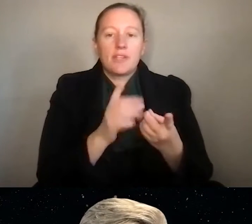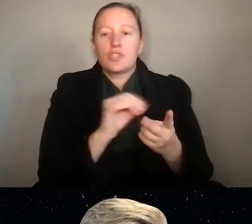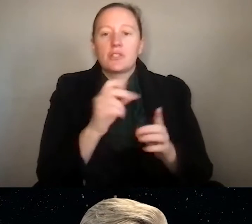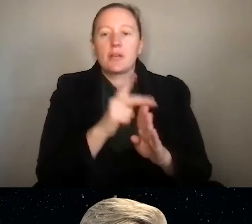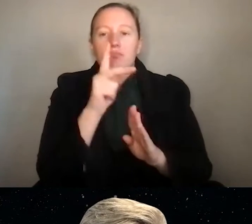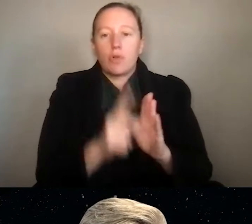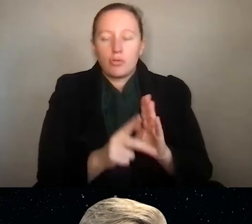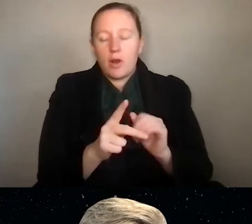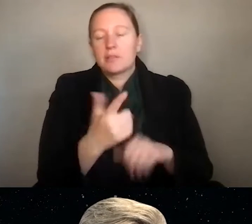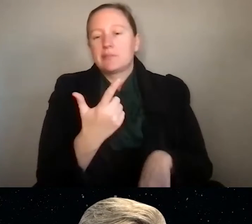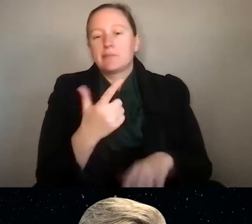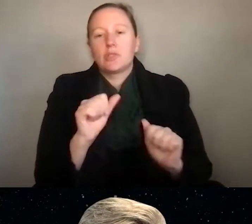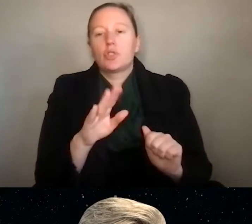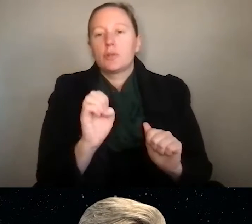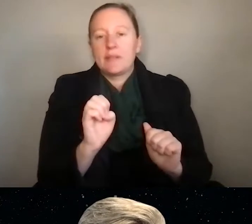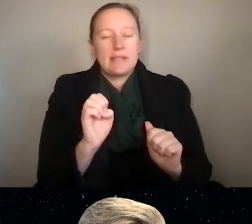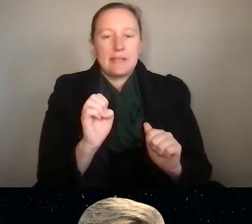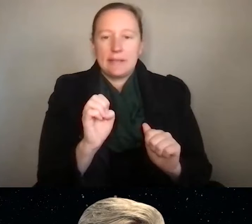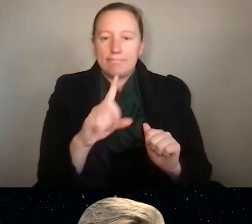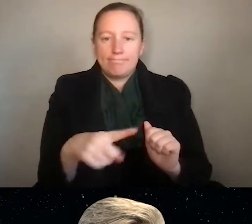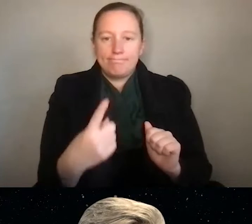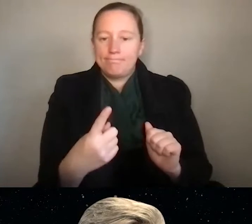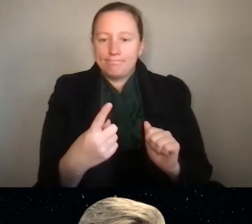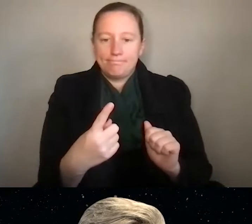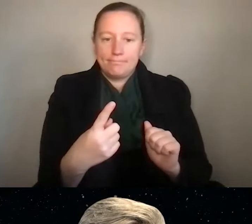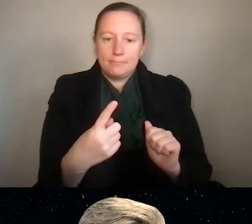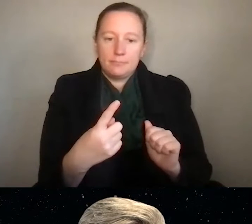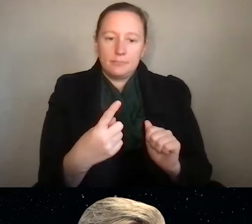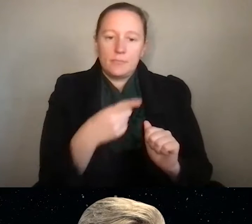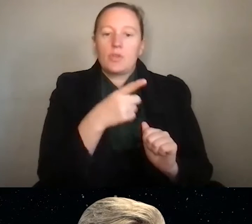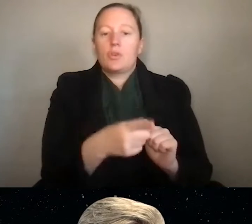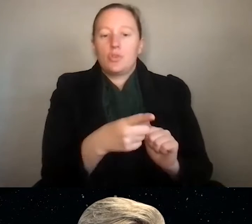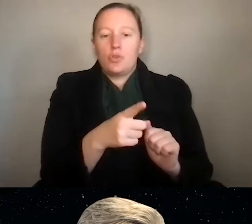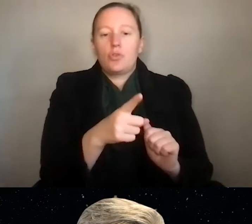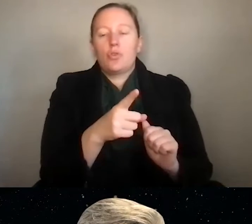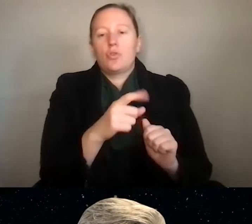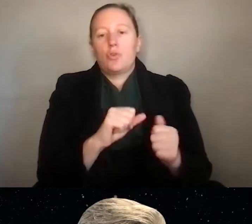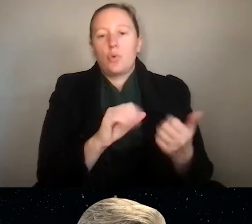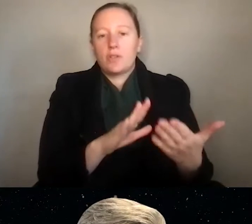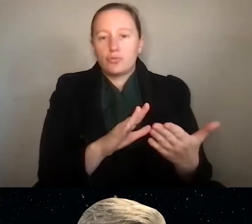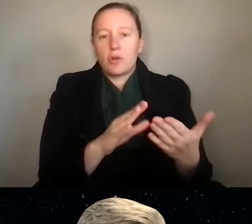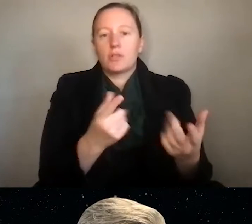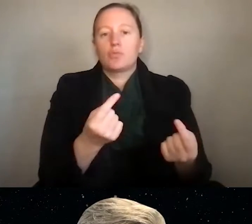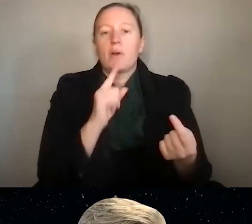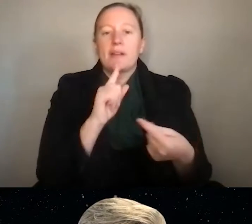It could be that you address what is the particular solicitation that